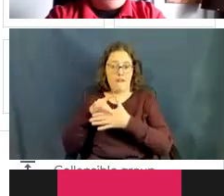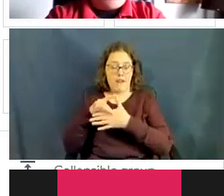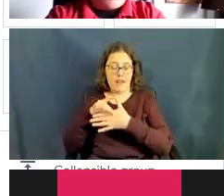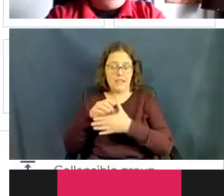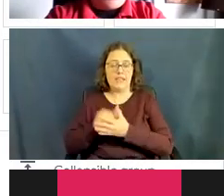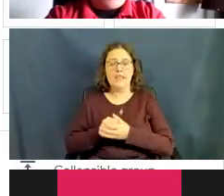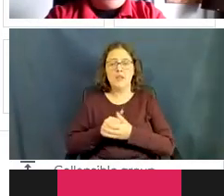to say.